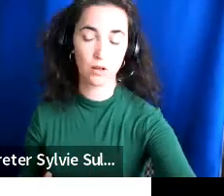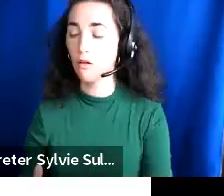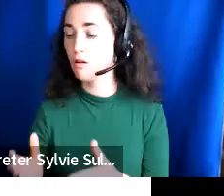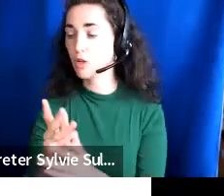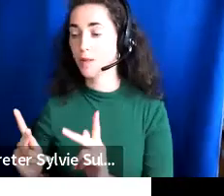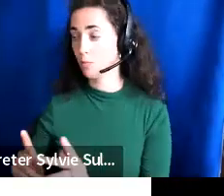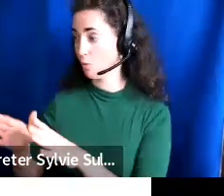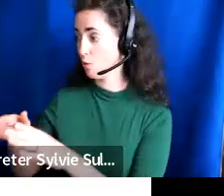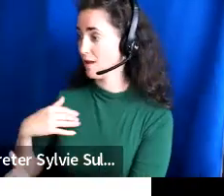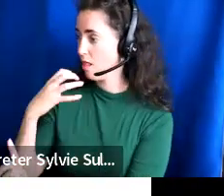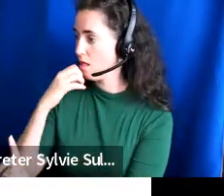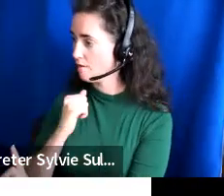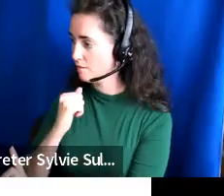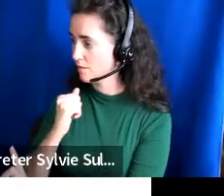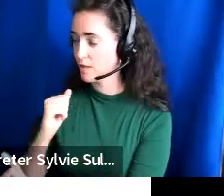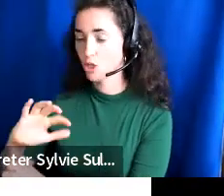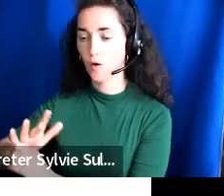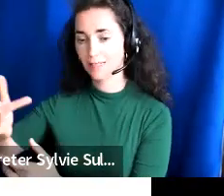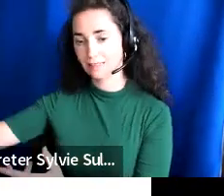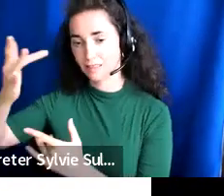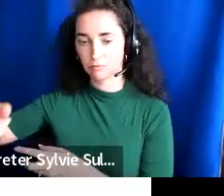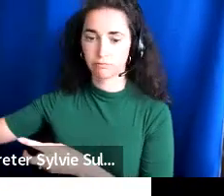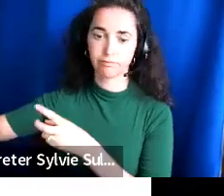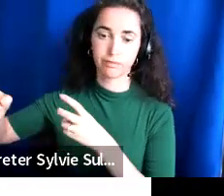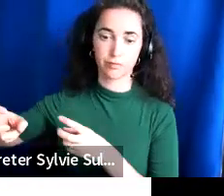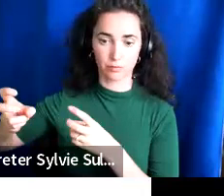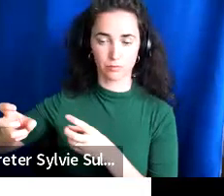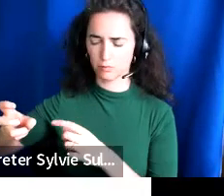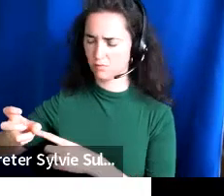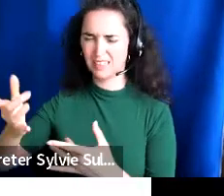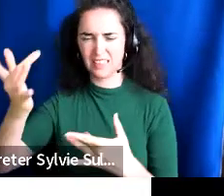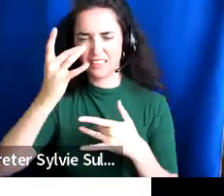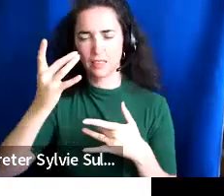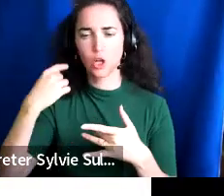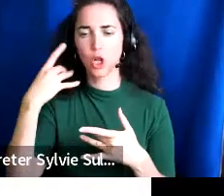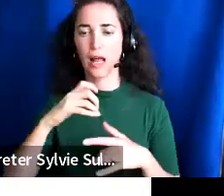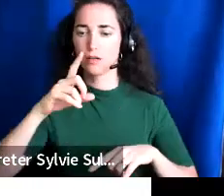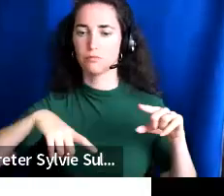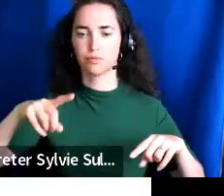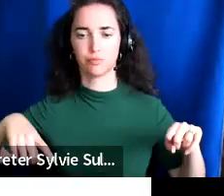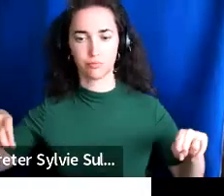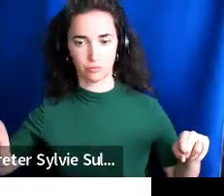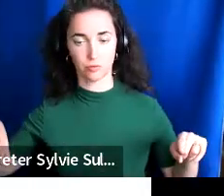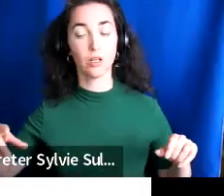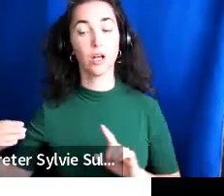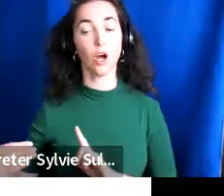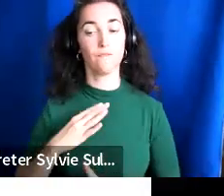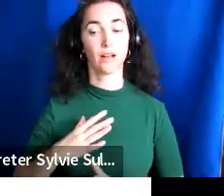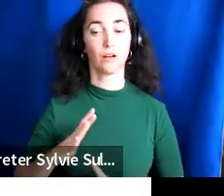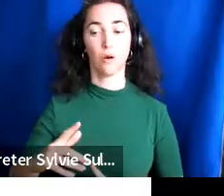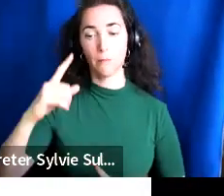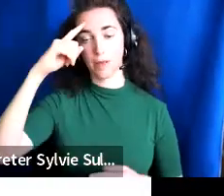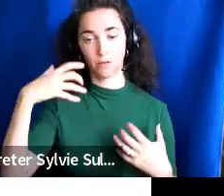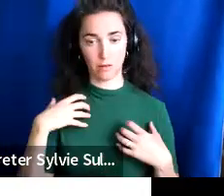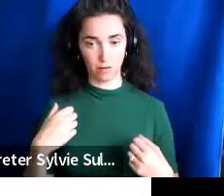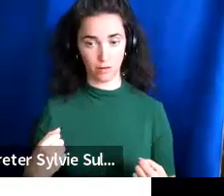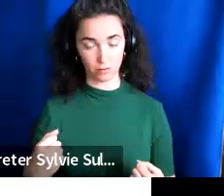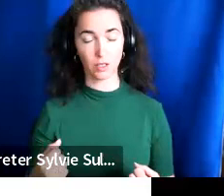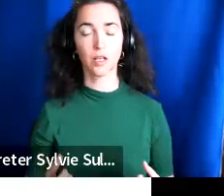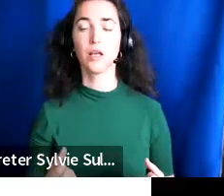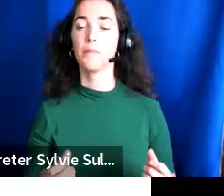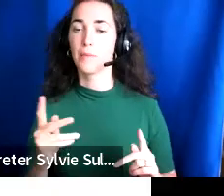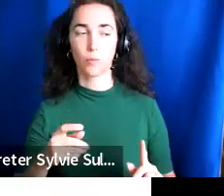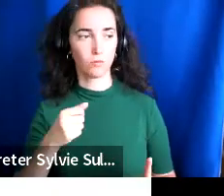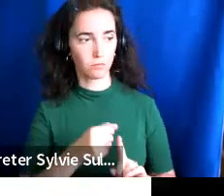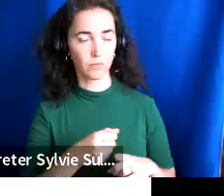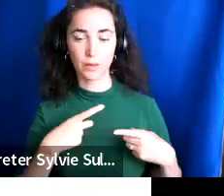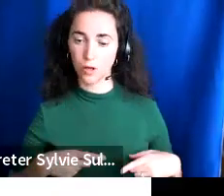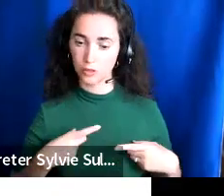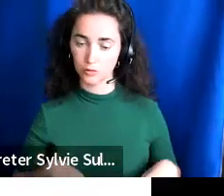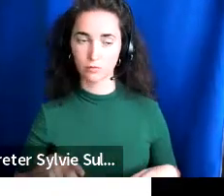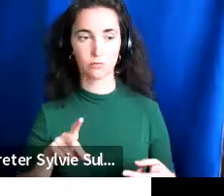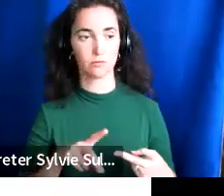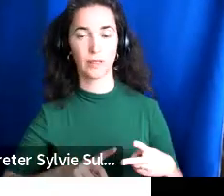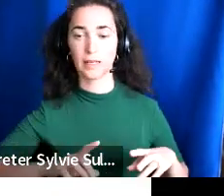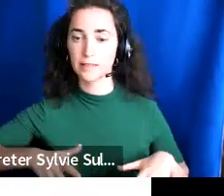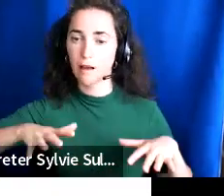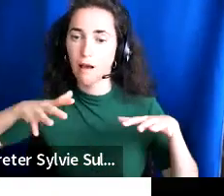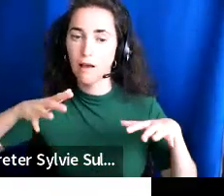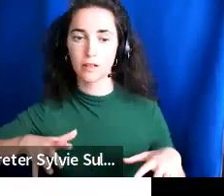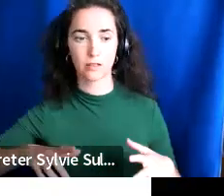Affected in a lot of different ways and help. I saw a lot of depression anxiety here among my students.